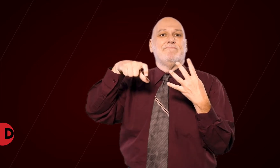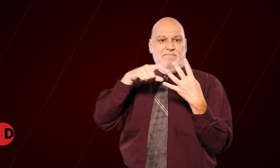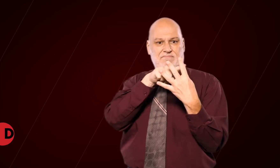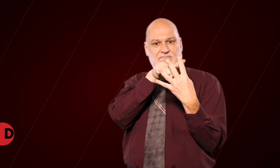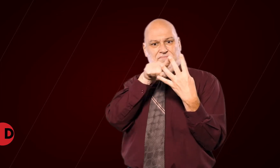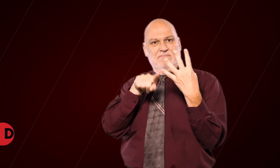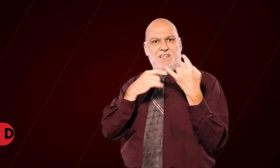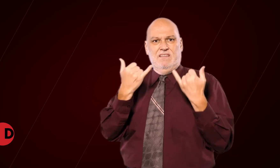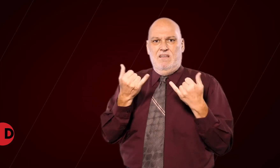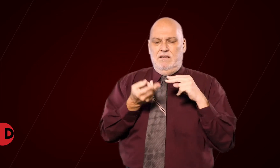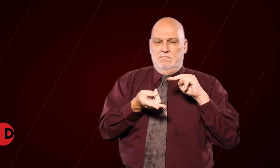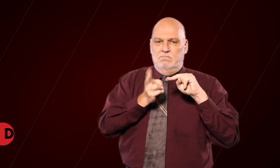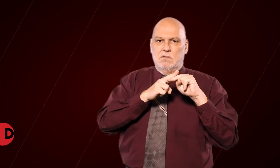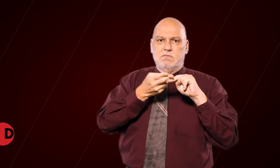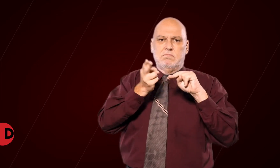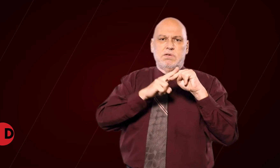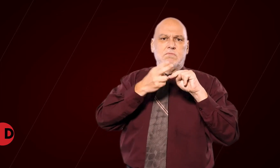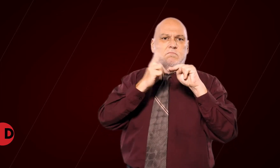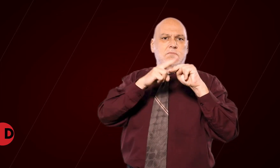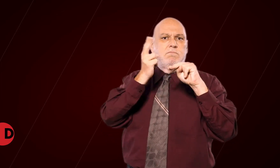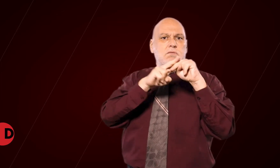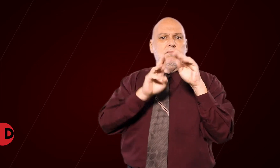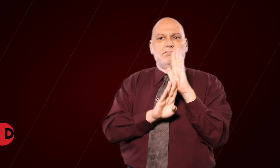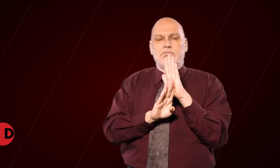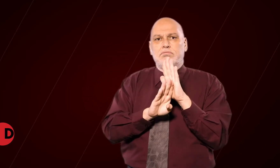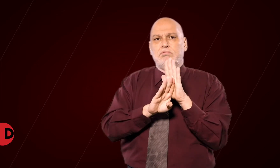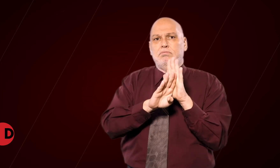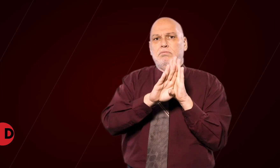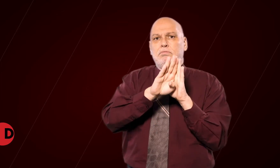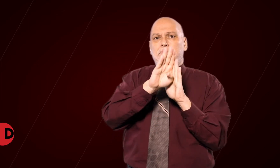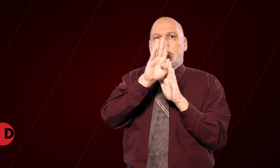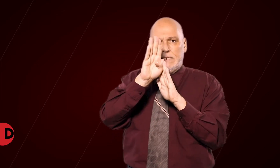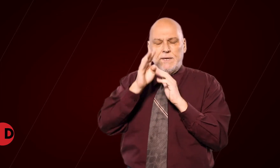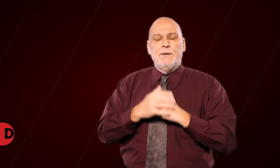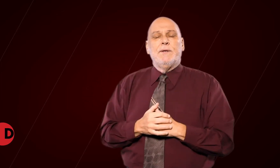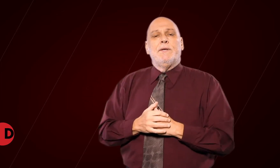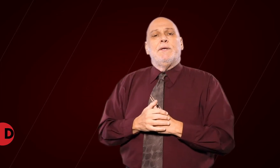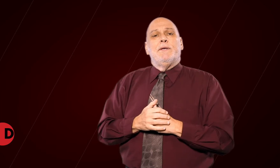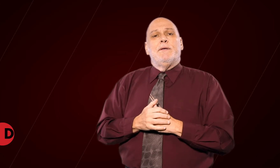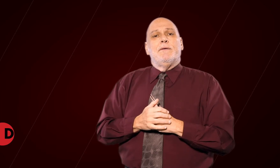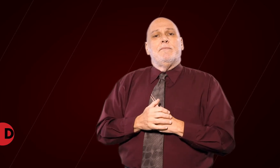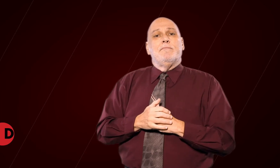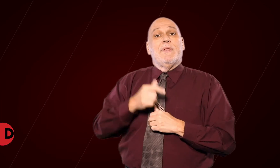Alberta, British Columbia, Ontario and Québec.